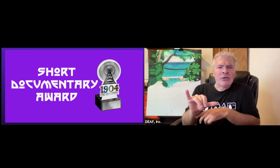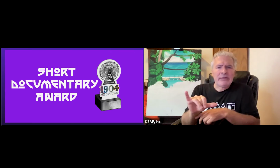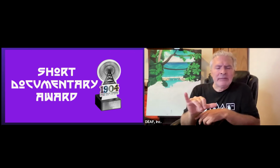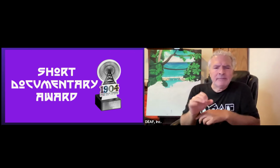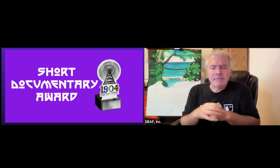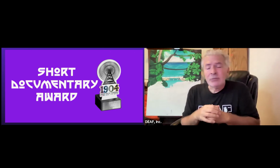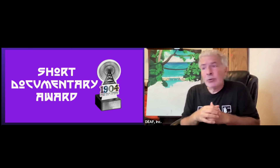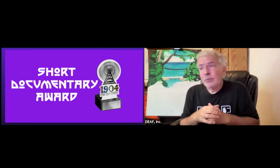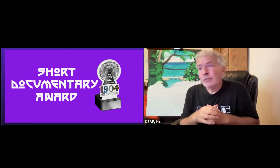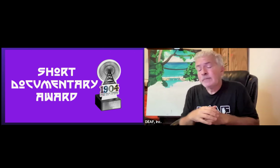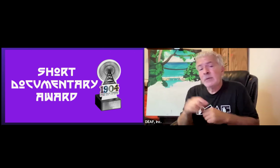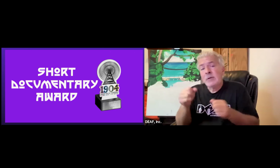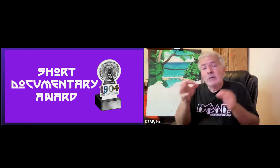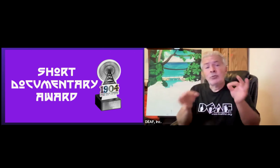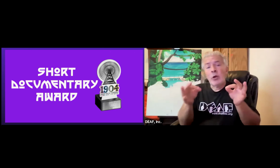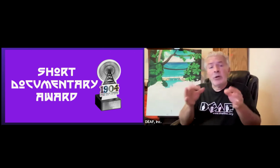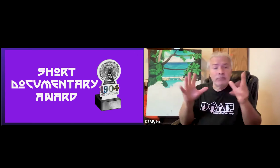That's what makes it a documentary.